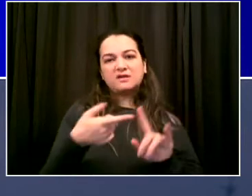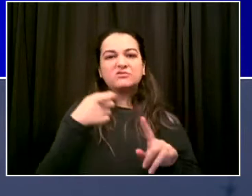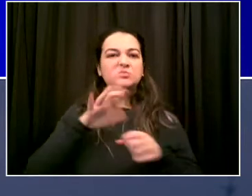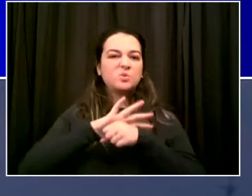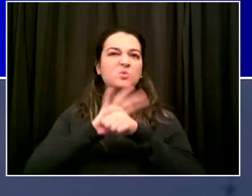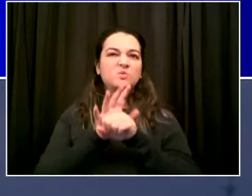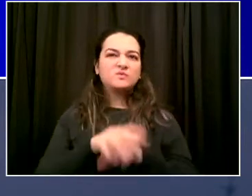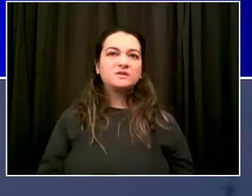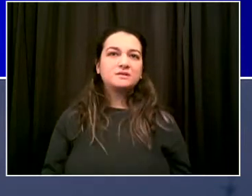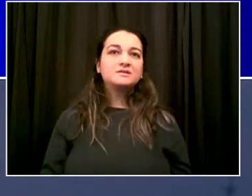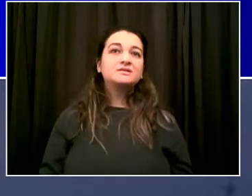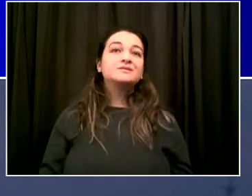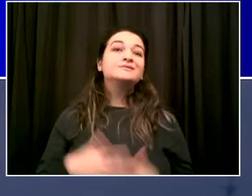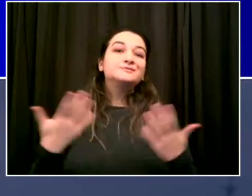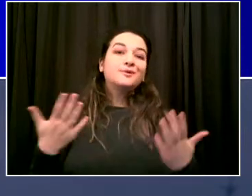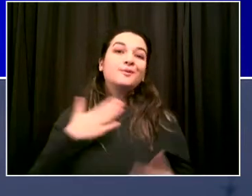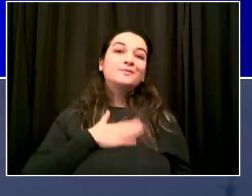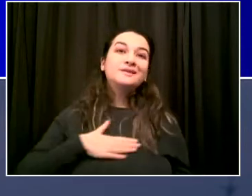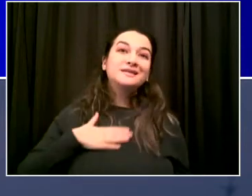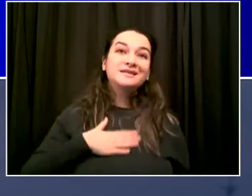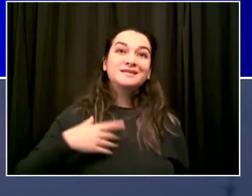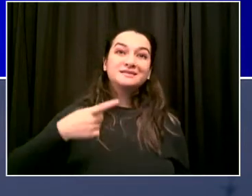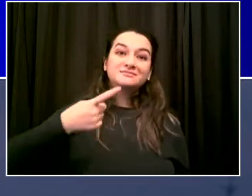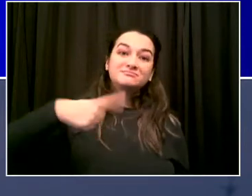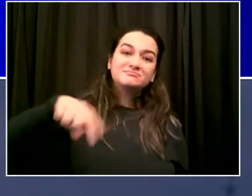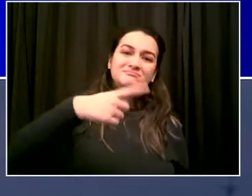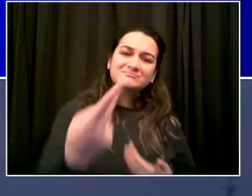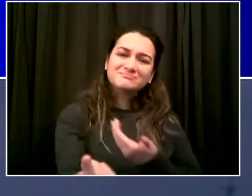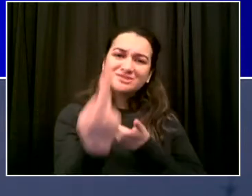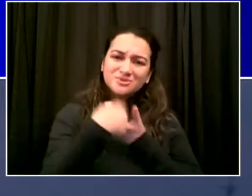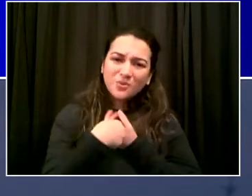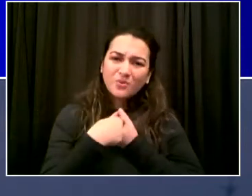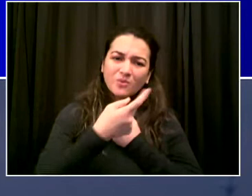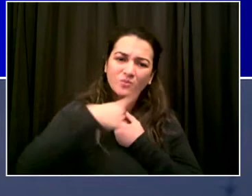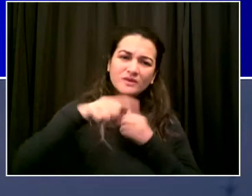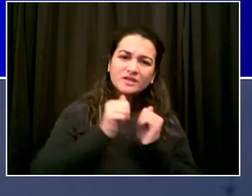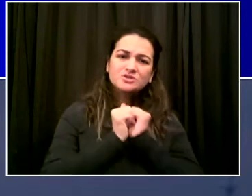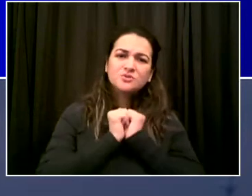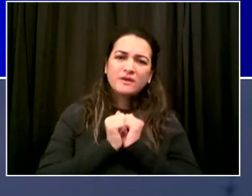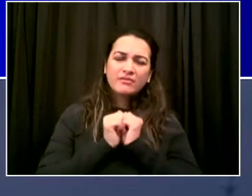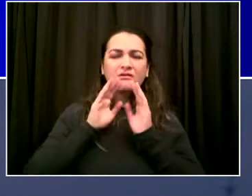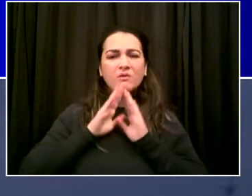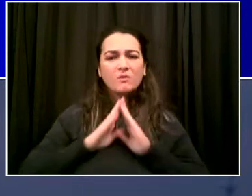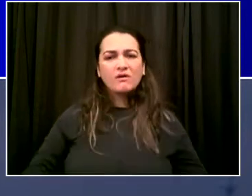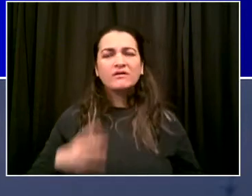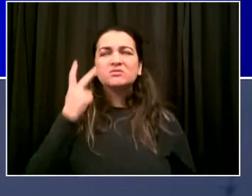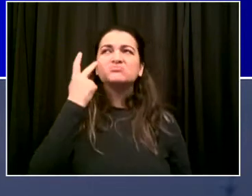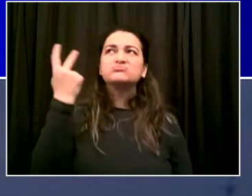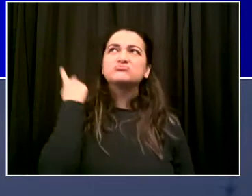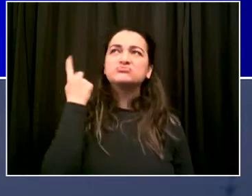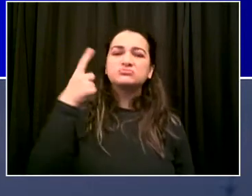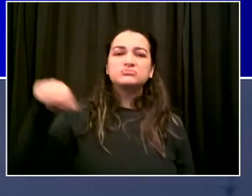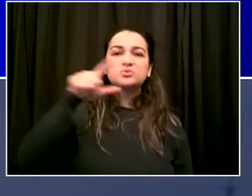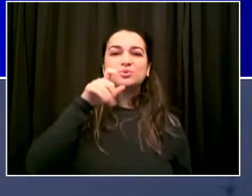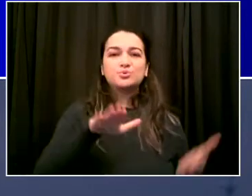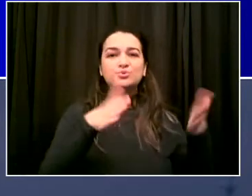TOUCHED EVERY ONE OOF US. SO TONIGHT LET'S